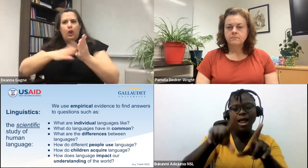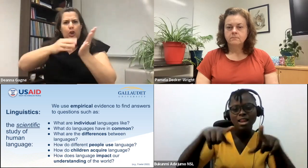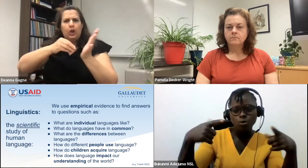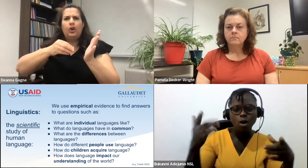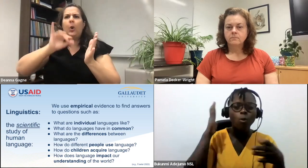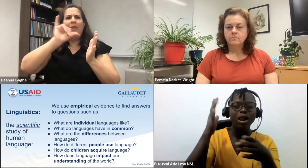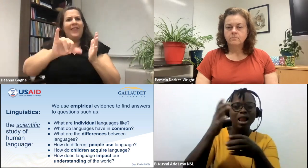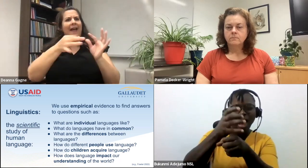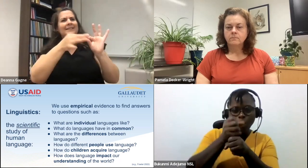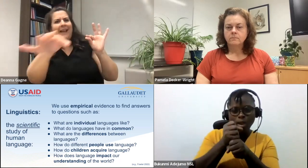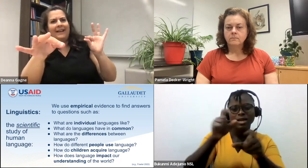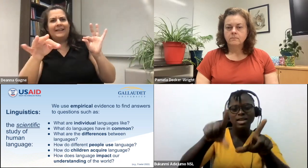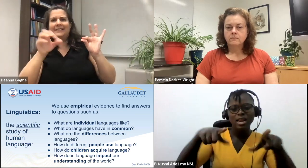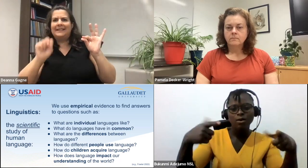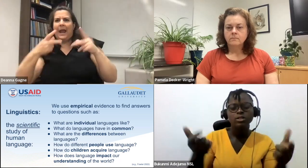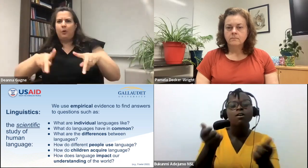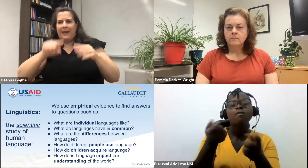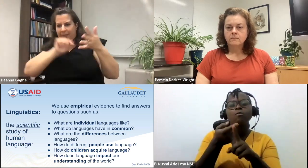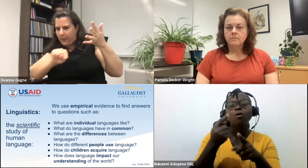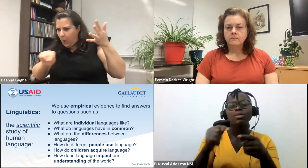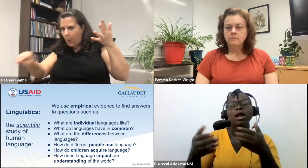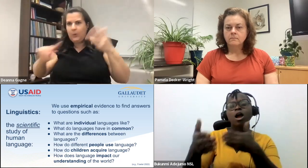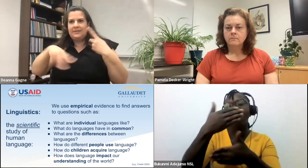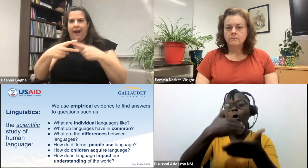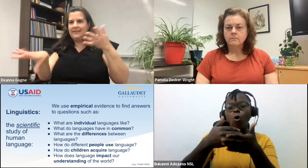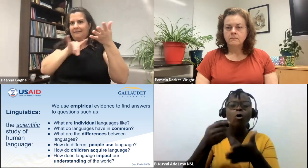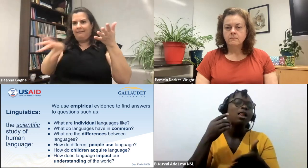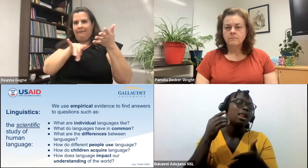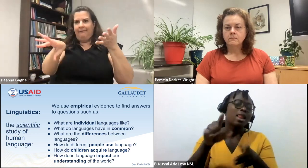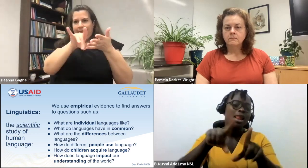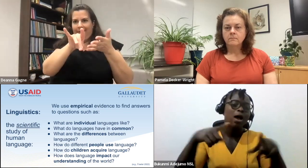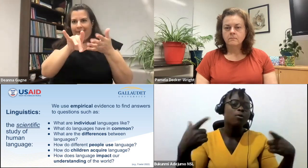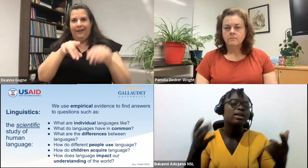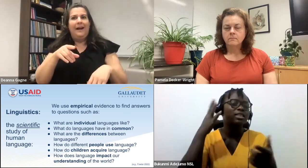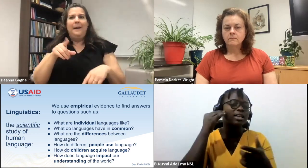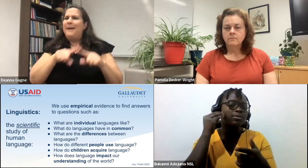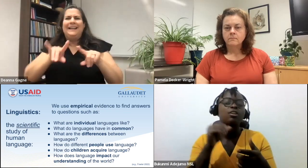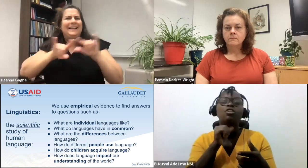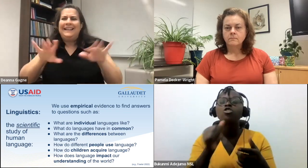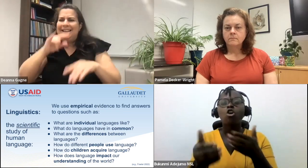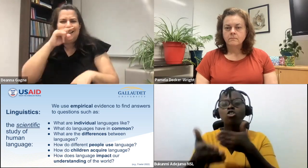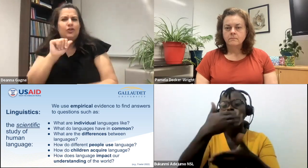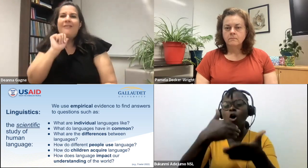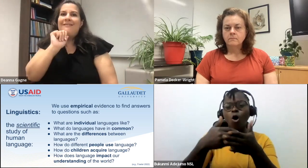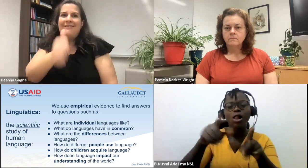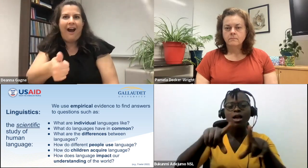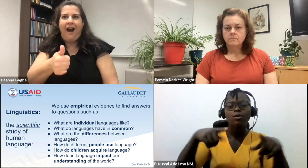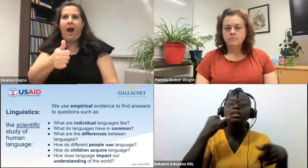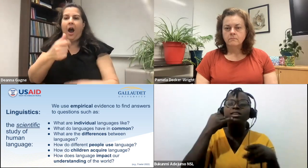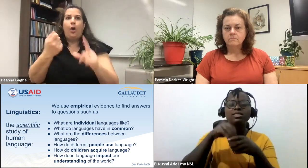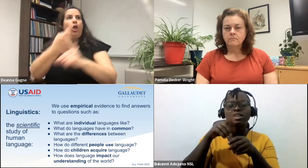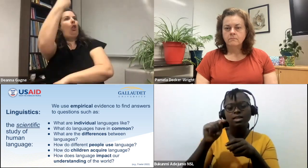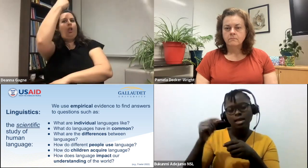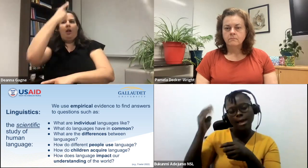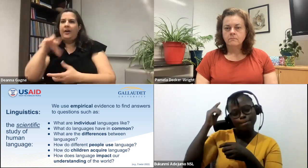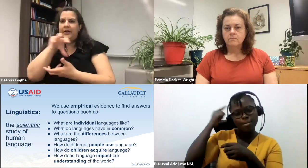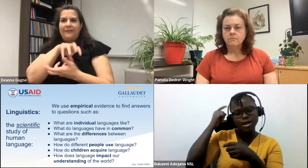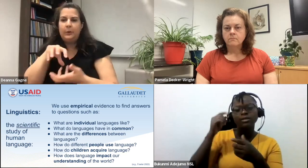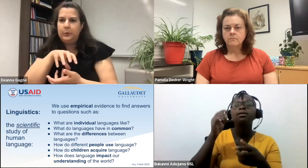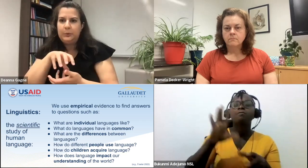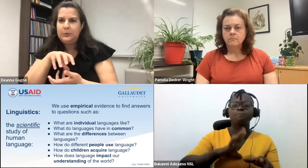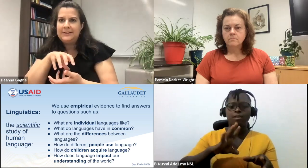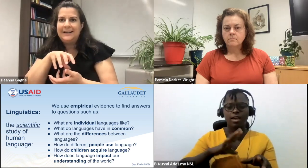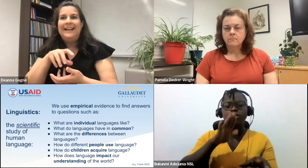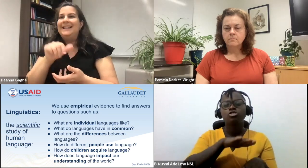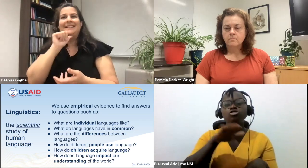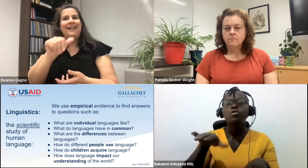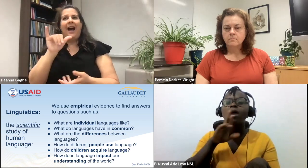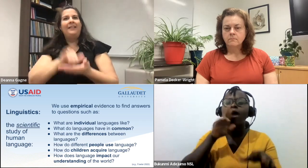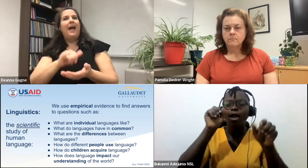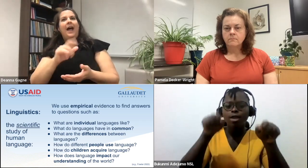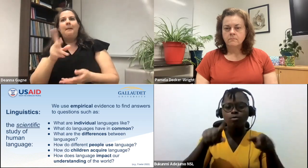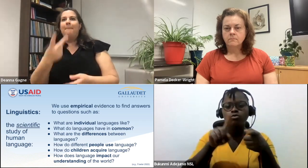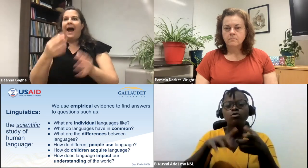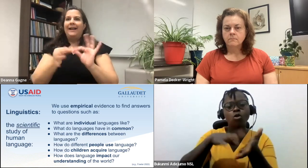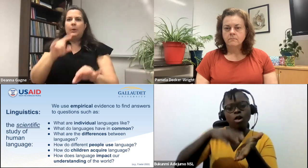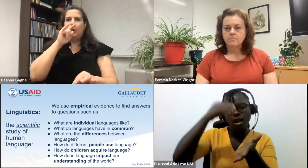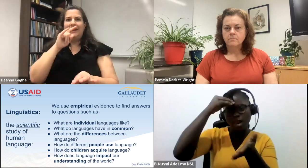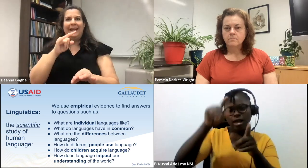So it's fine. Children are going to be able to learn a language and learn things in that language. The kids are not going to be confused by learning more than one language.